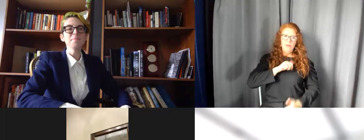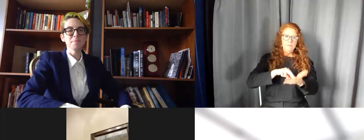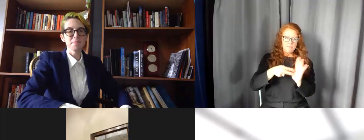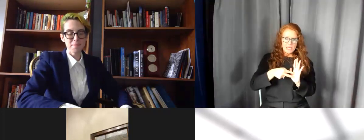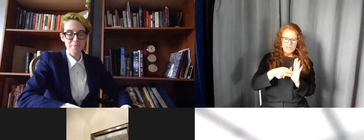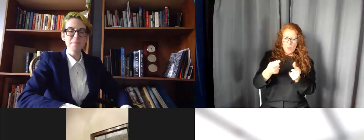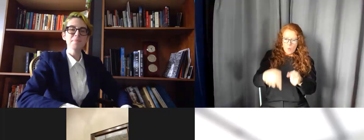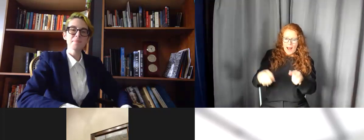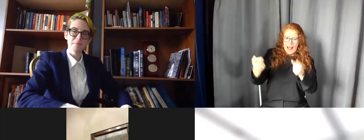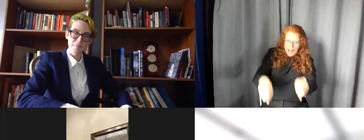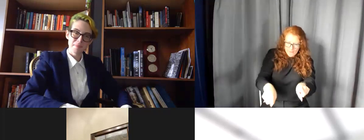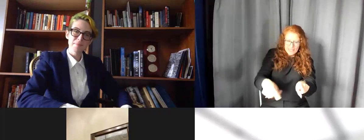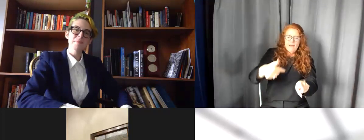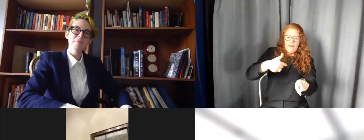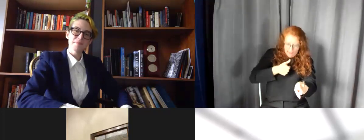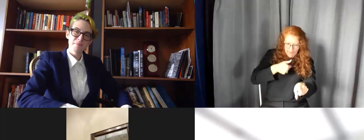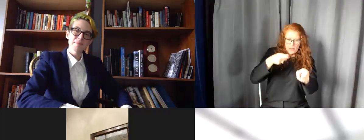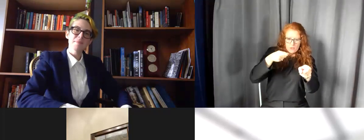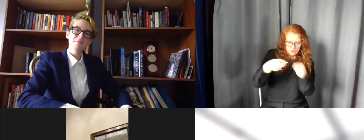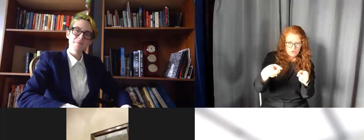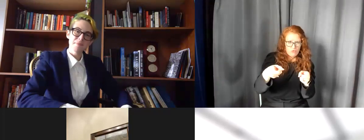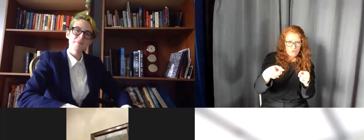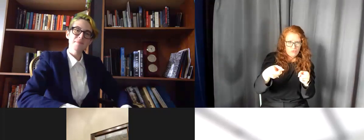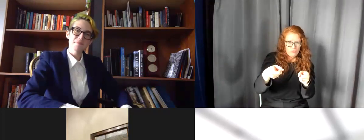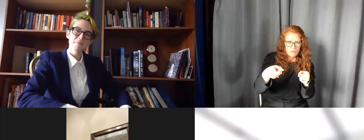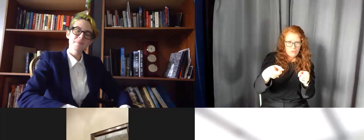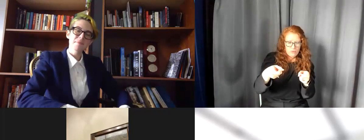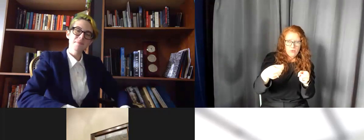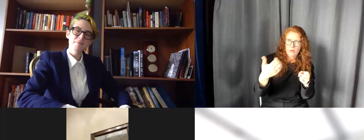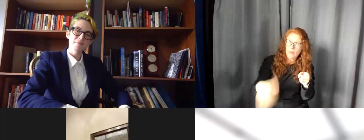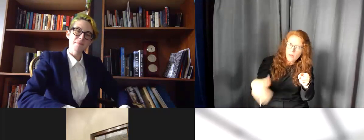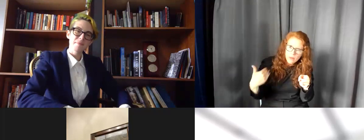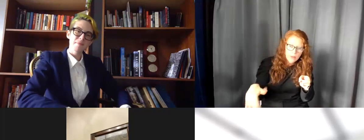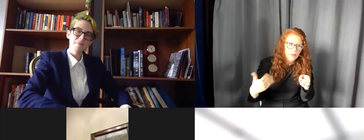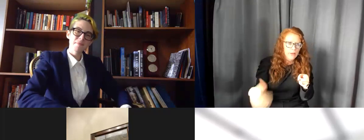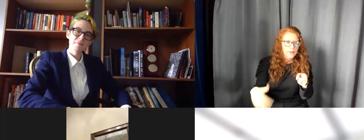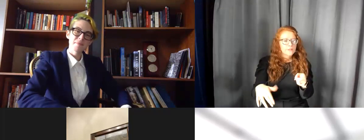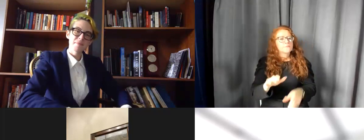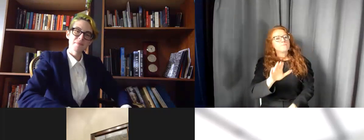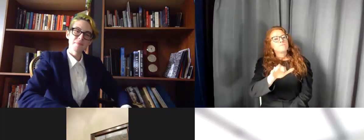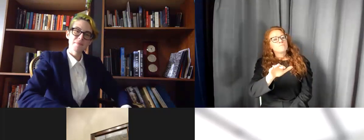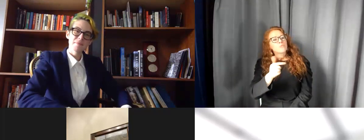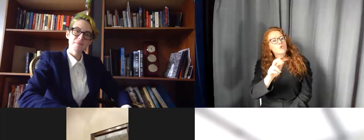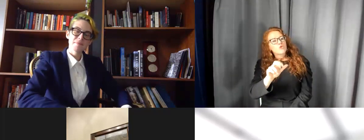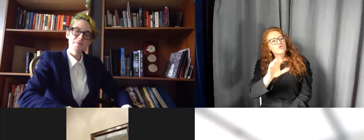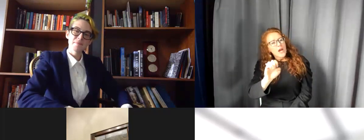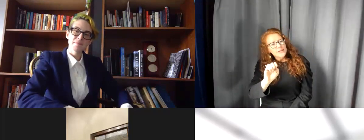Jordan Radford: So I I want to know how embrace, how you both.